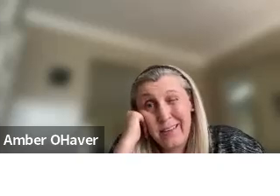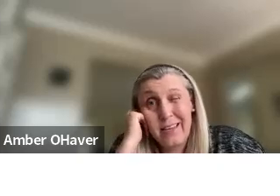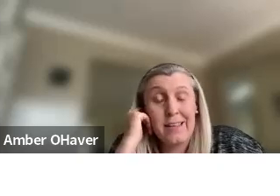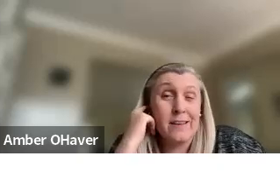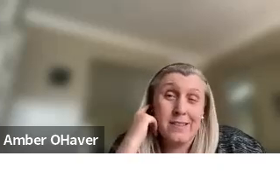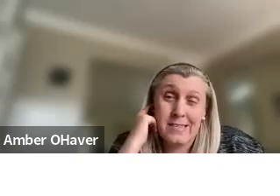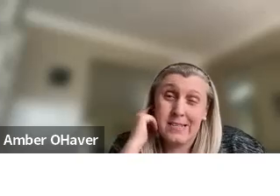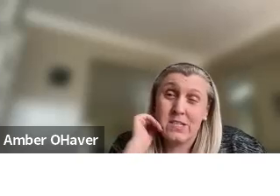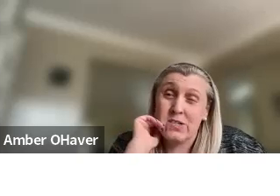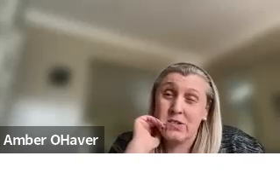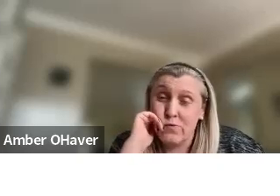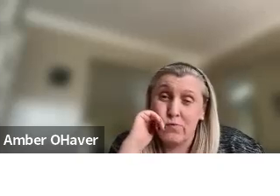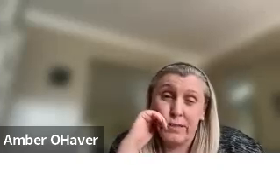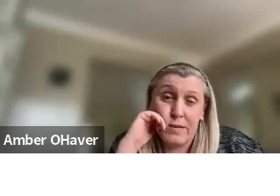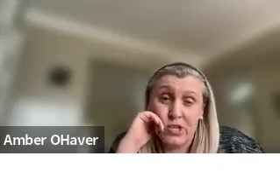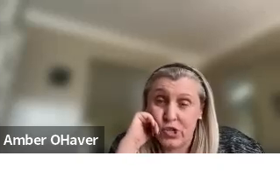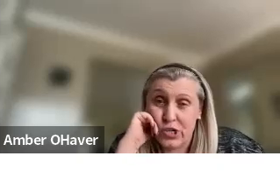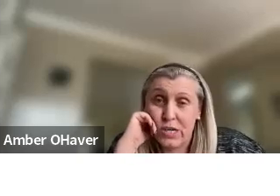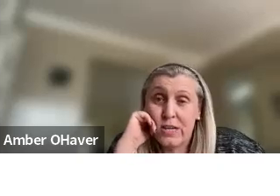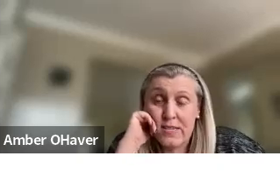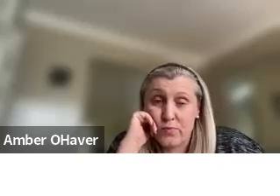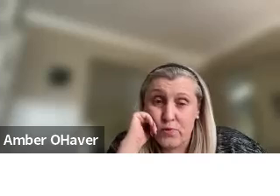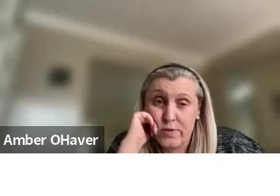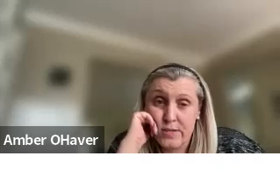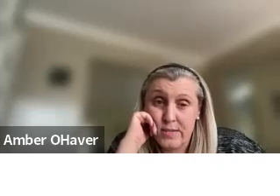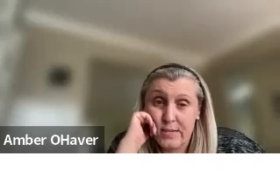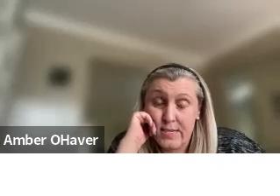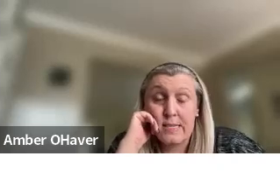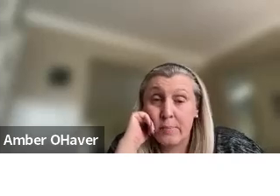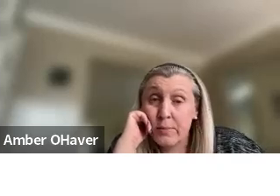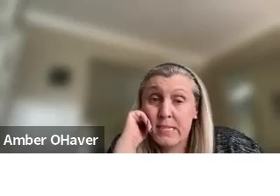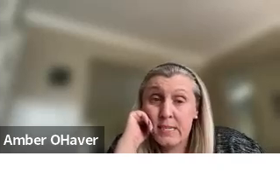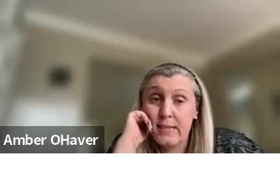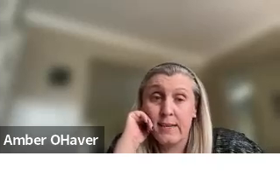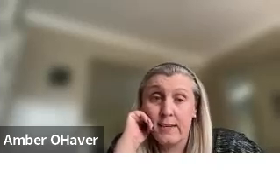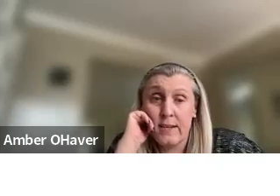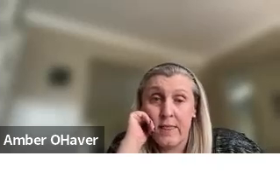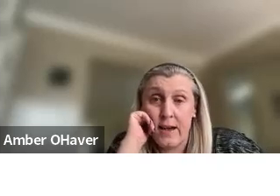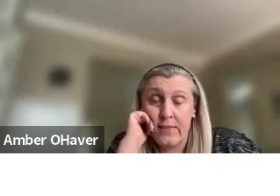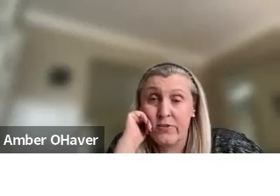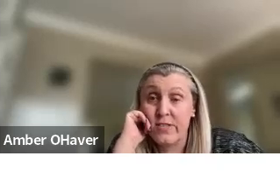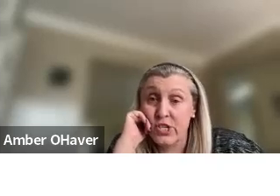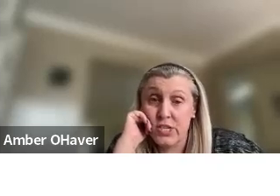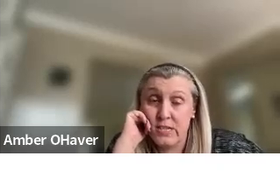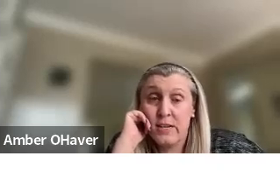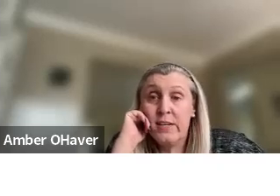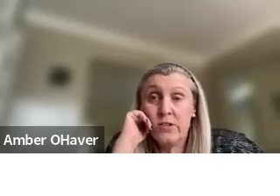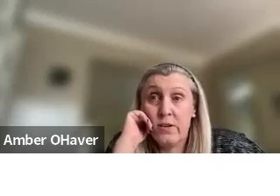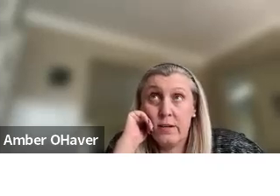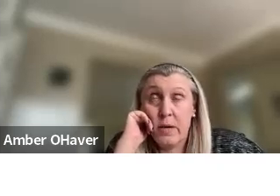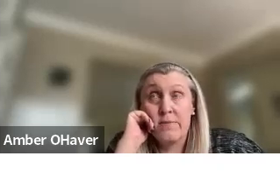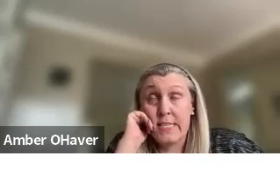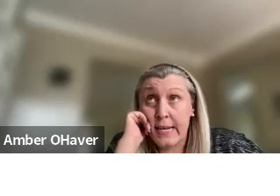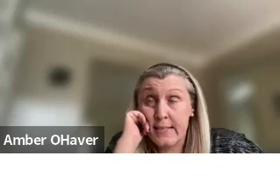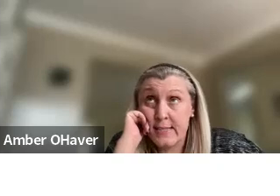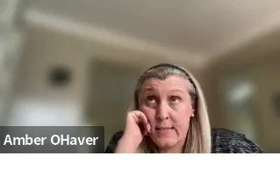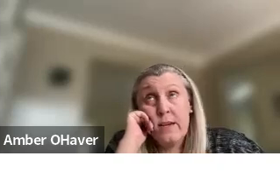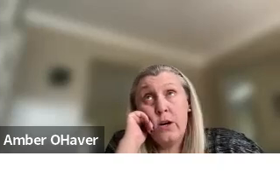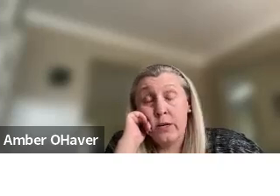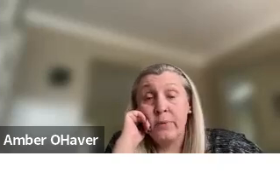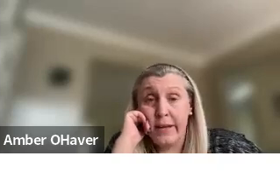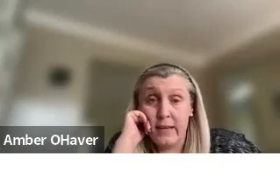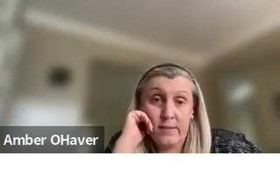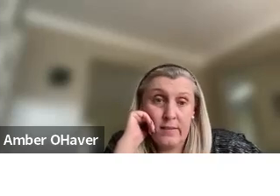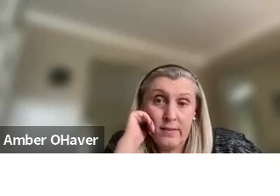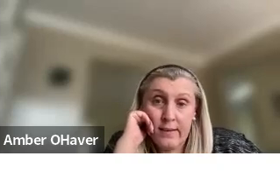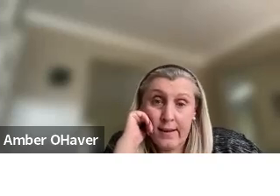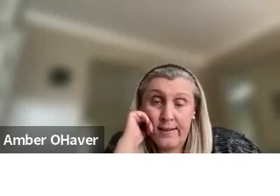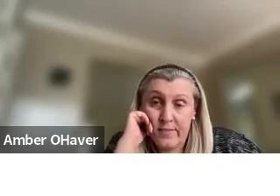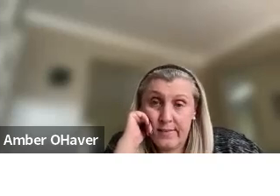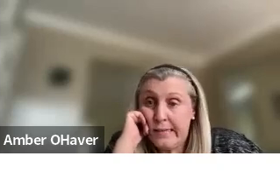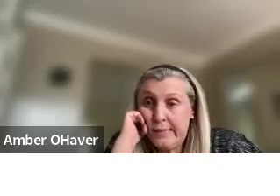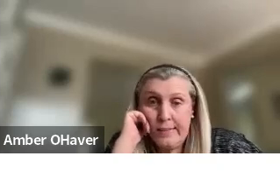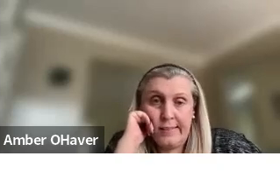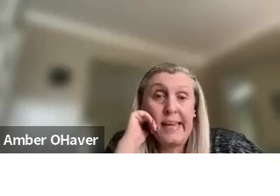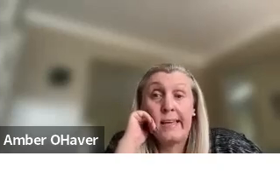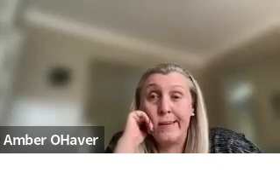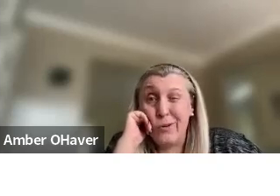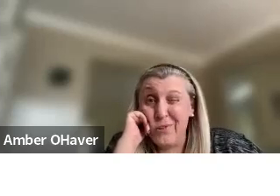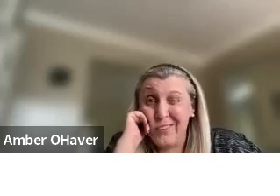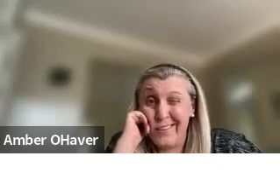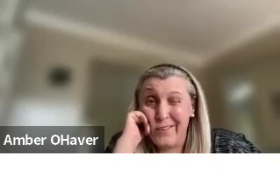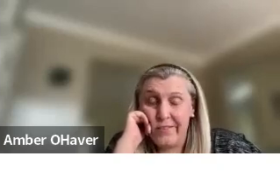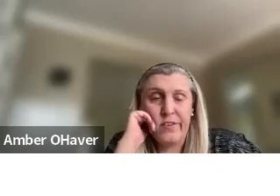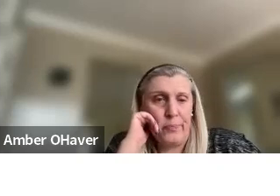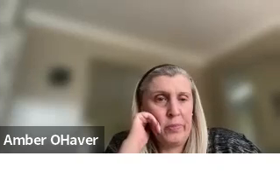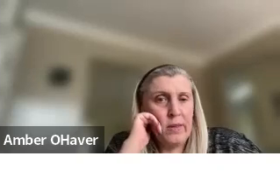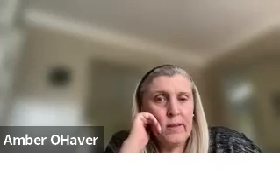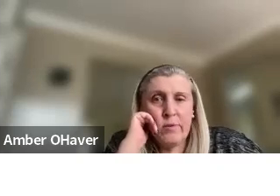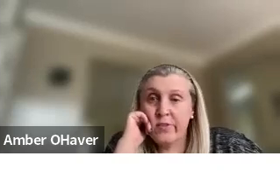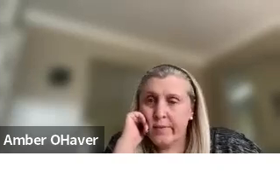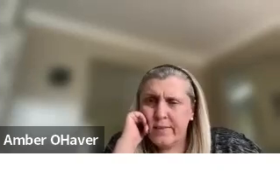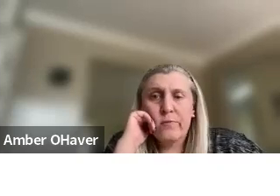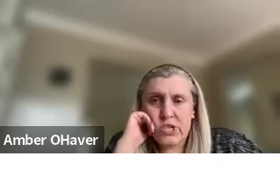I'm getting the States to really ensure this rule is implemented, and that the transition of settings are compliant has take in almost 10 years.